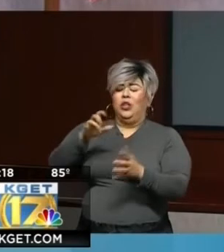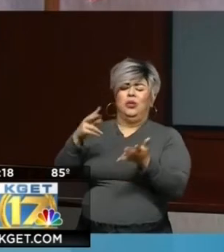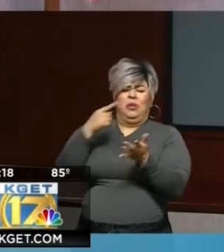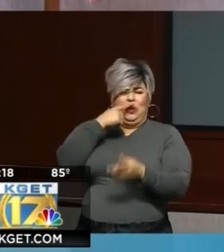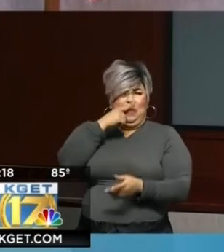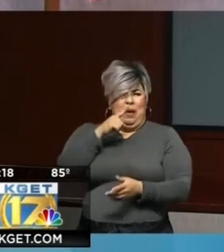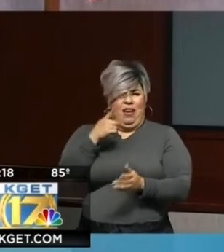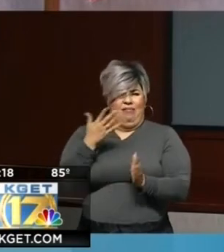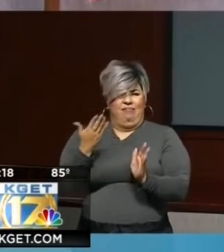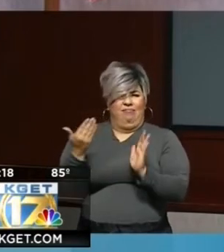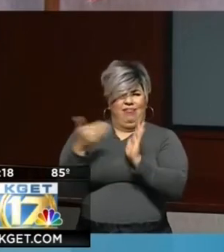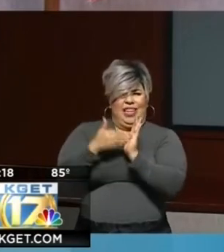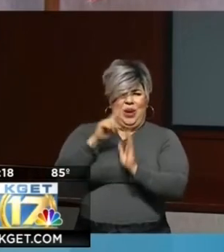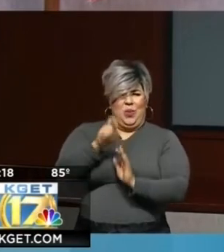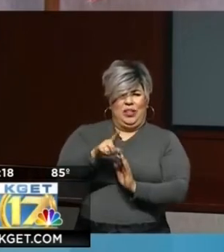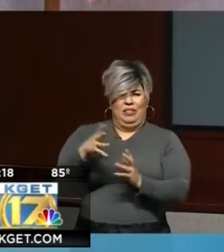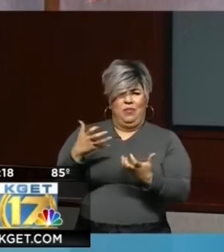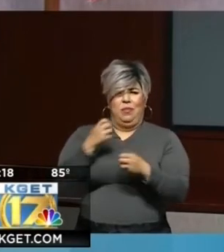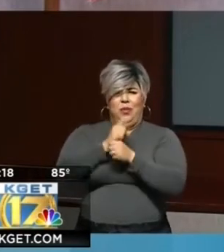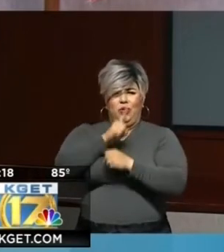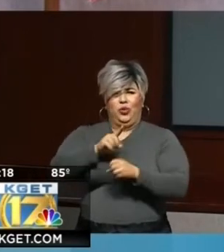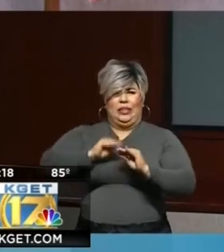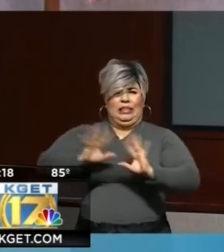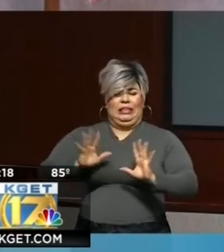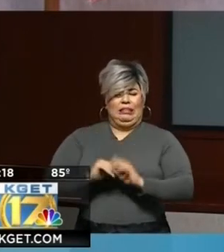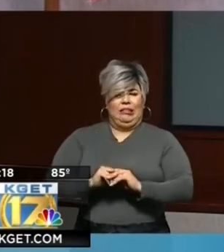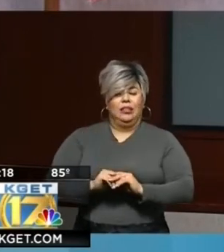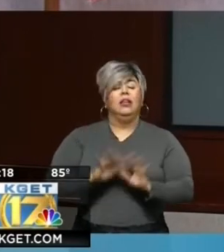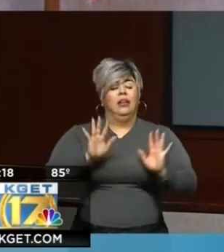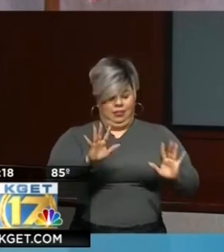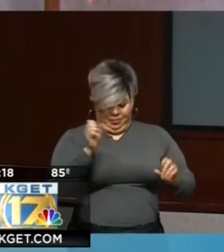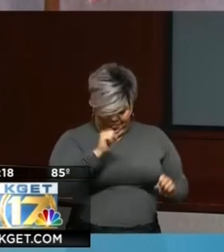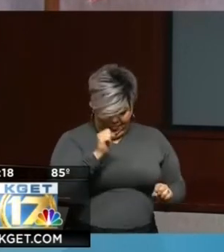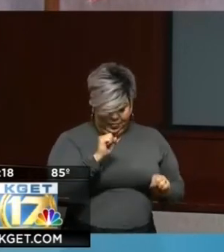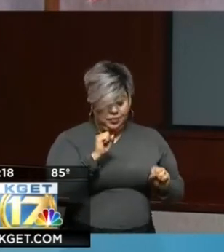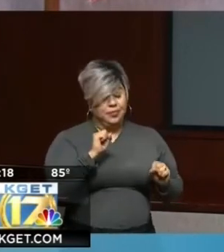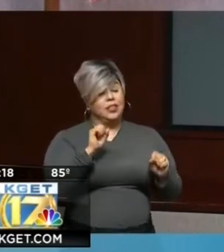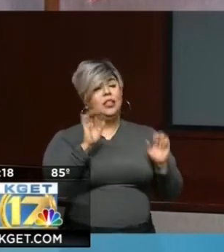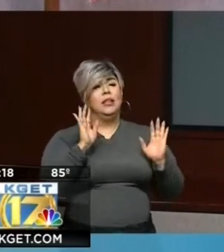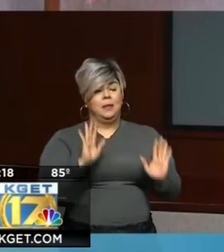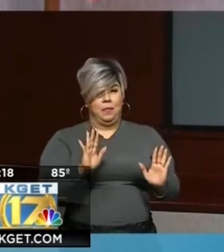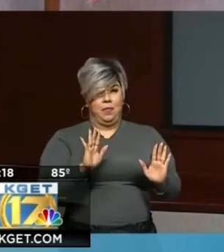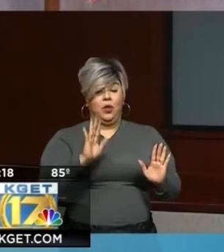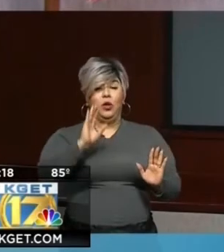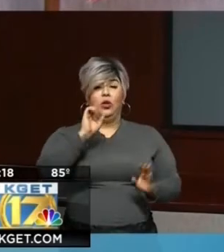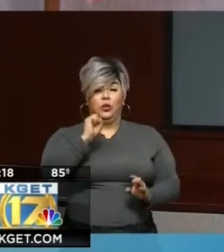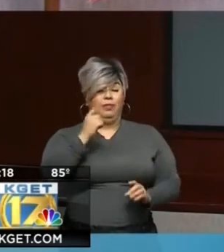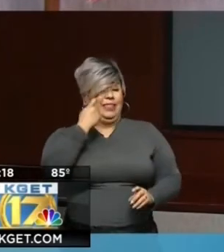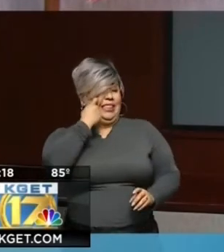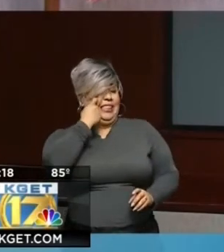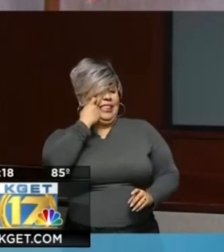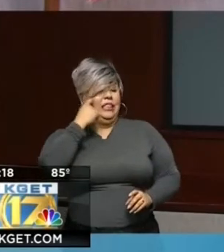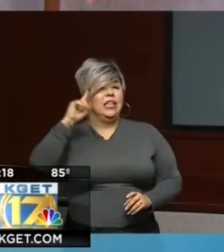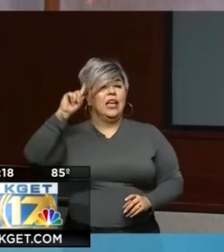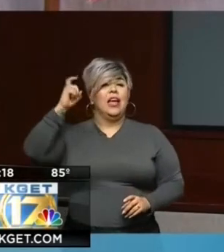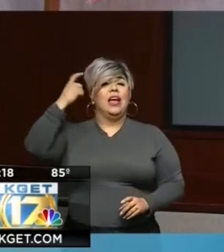THINKING THESE ARE TWO DIFFERENT RESPONSES TO YOUR QUESTIONS. COULD YOU, PERHAPS, RESTATE THE QUESTION IF I DIDN'T ANSWER IT